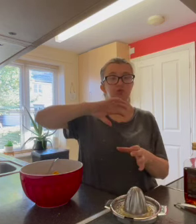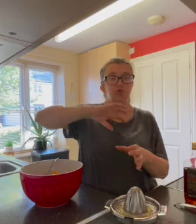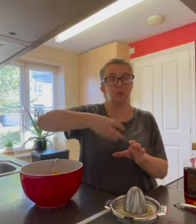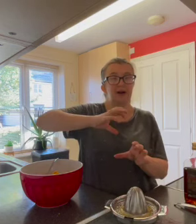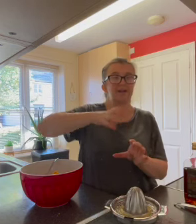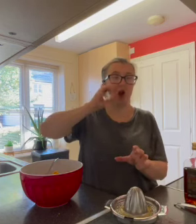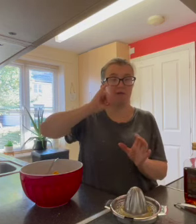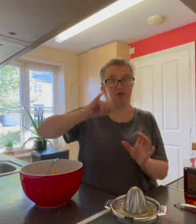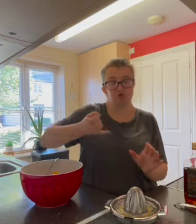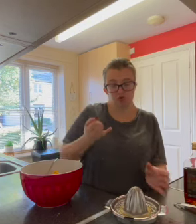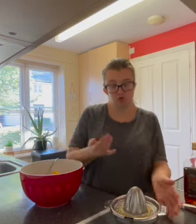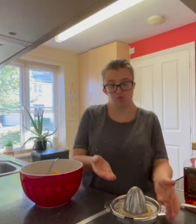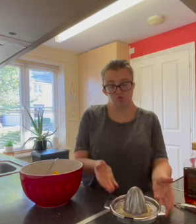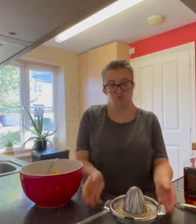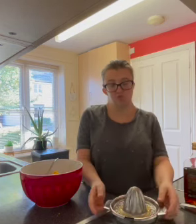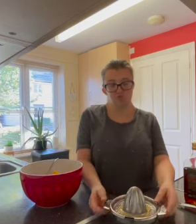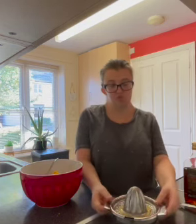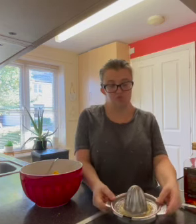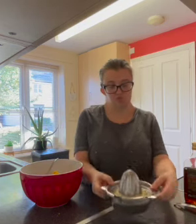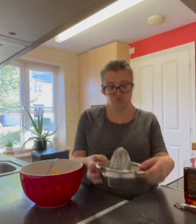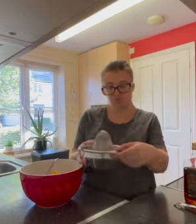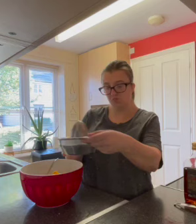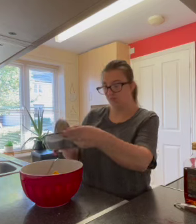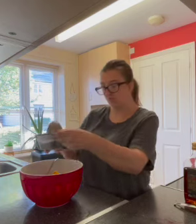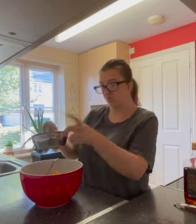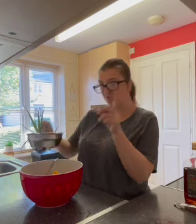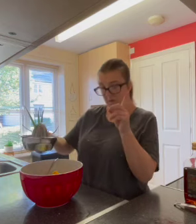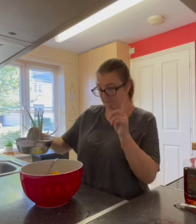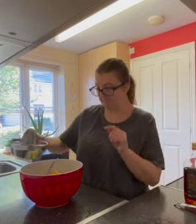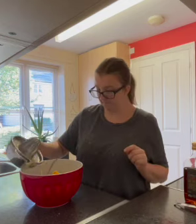1 Squeeze Orange Juice.